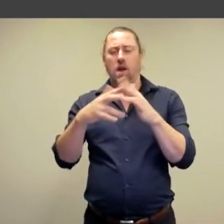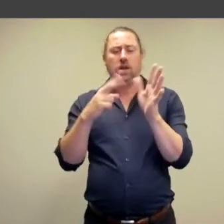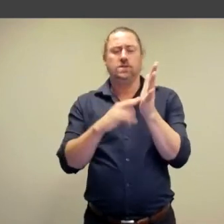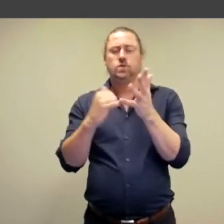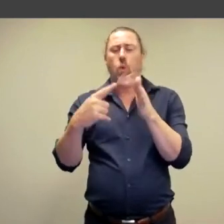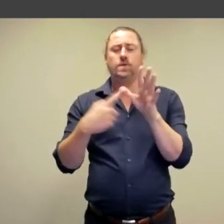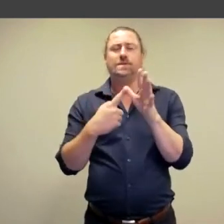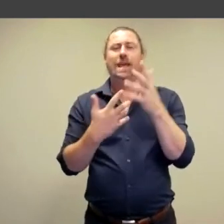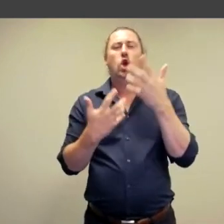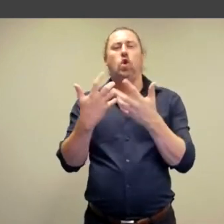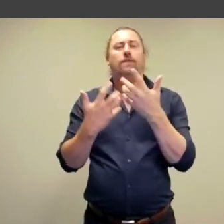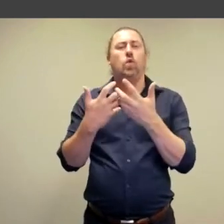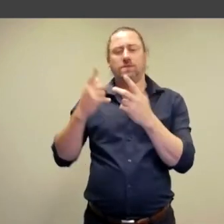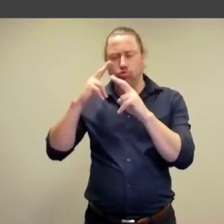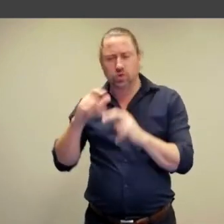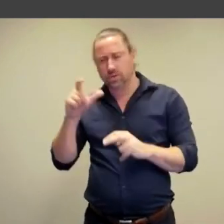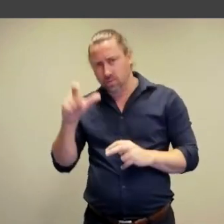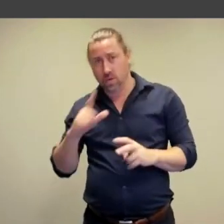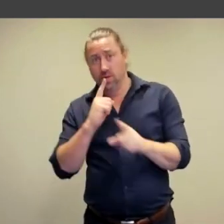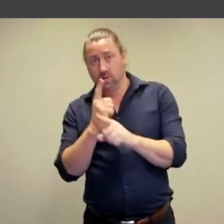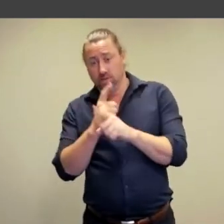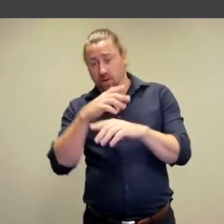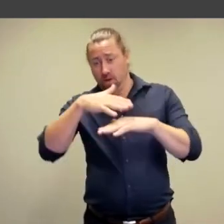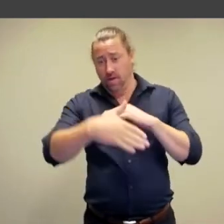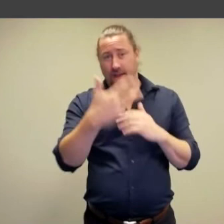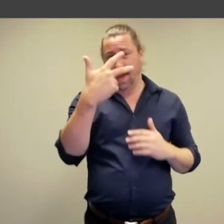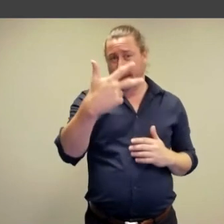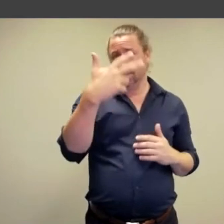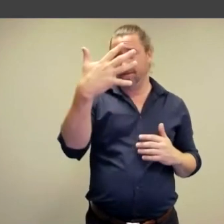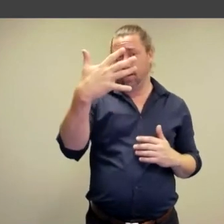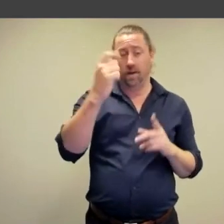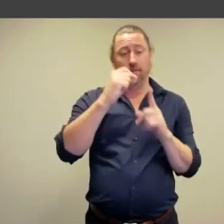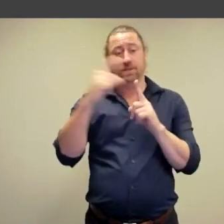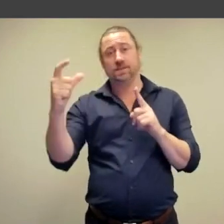researchers